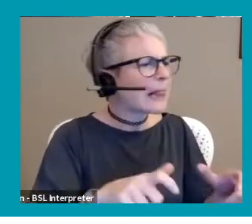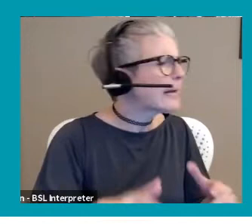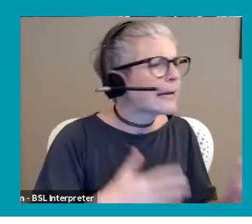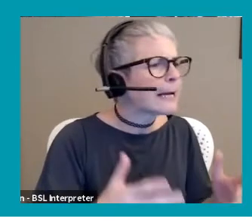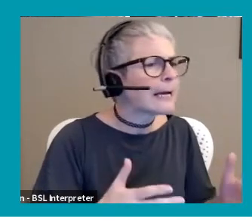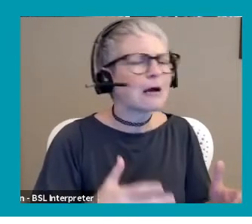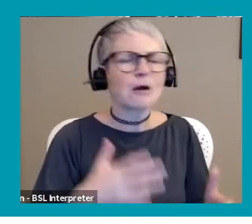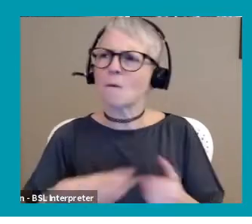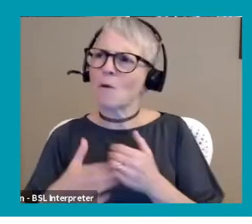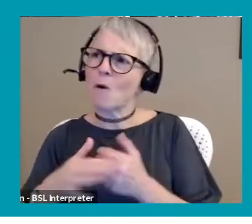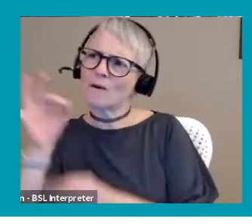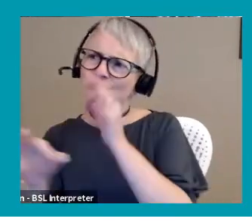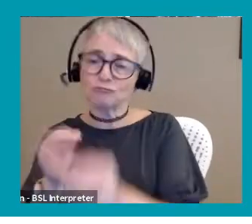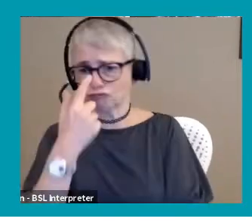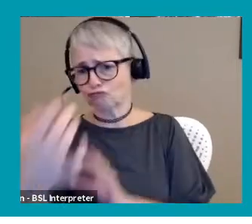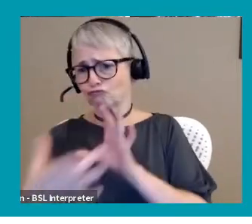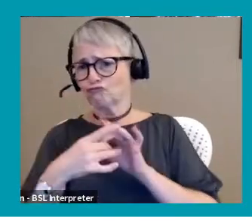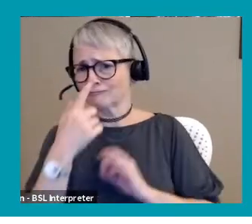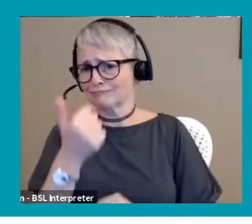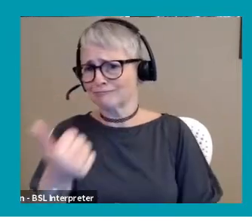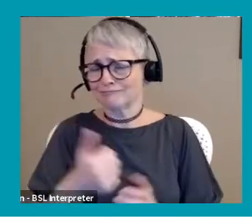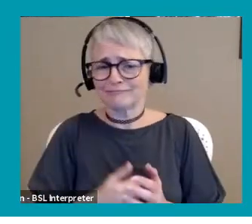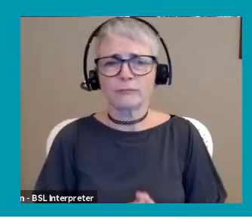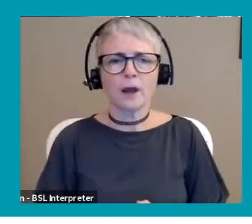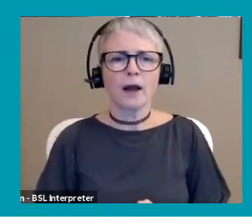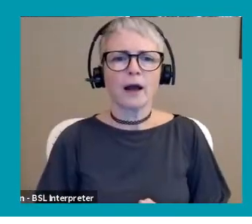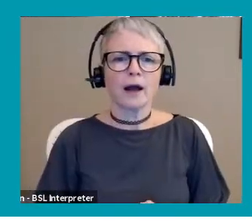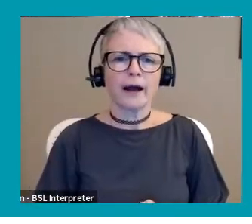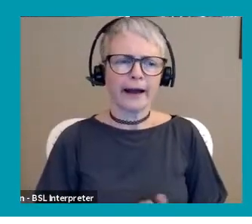None of you said sticking with a job search is a problem but we'll talk